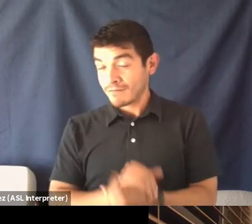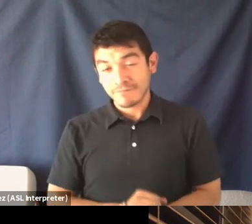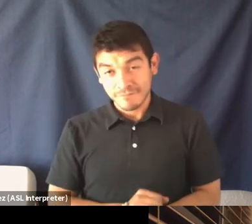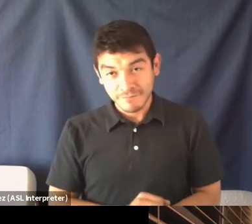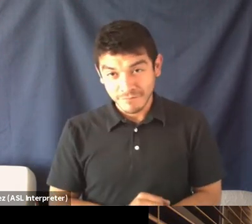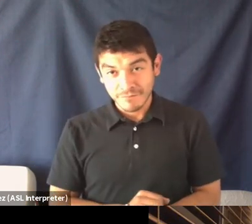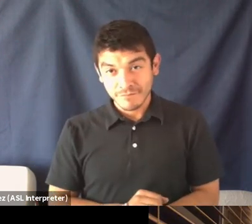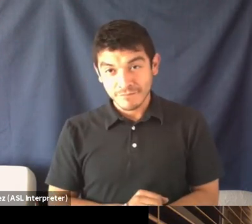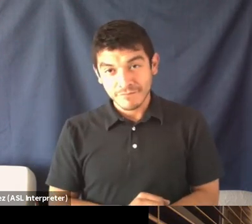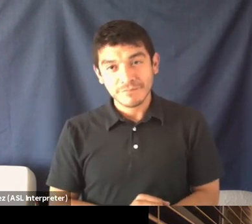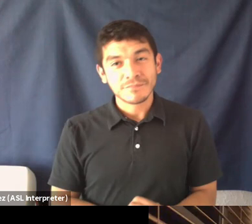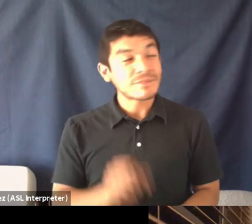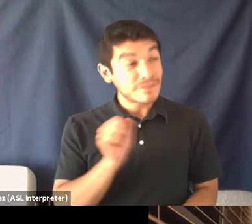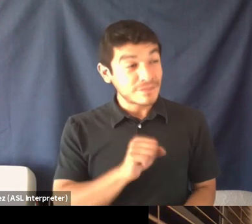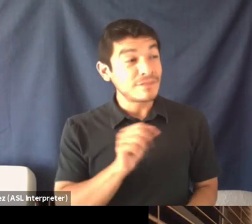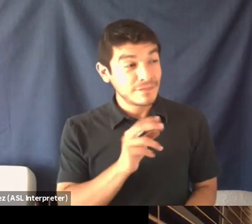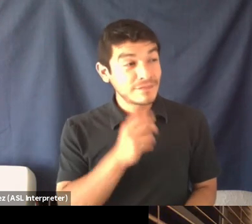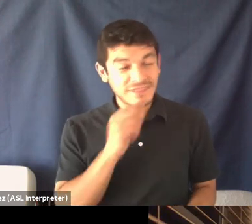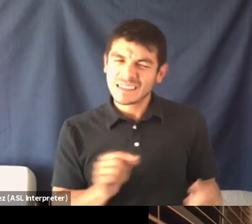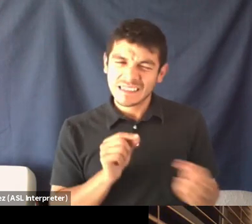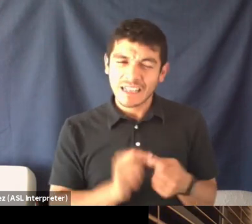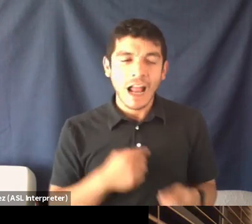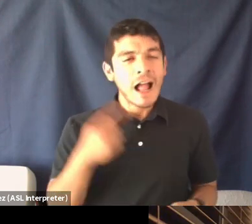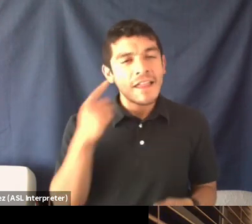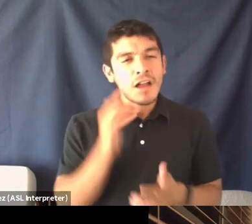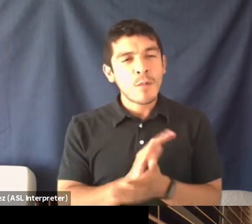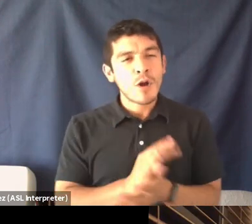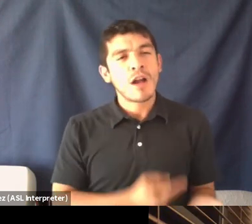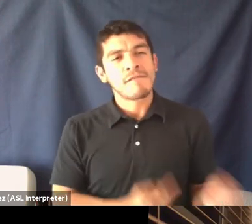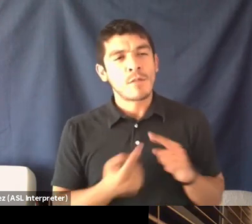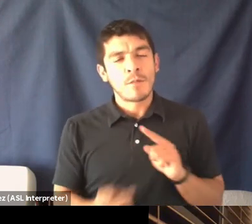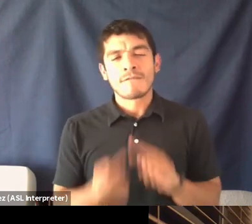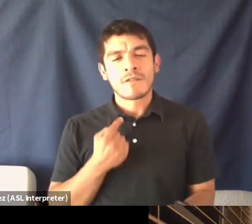I mean, I think the film kind of came out from, you know I spent a lot of time in the villages